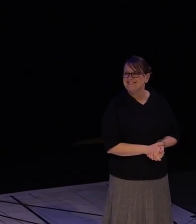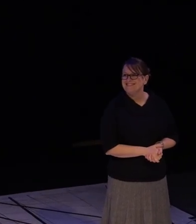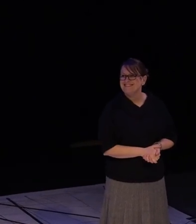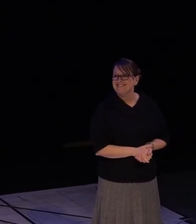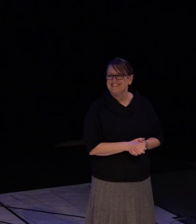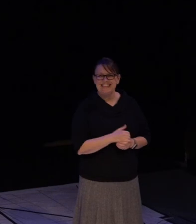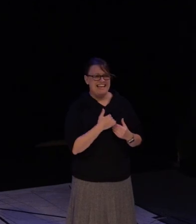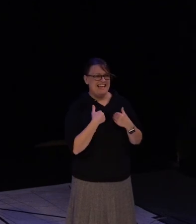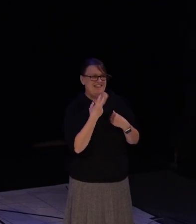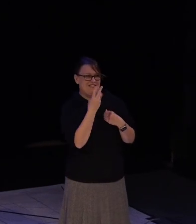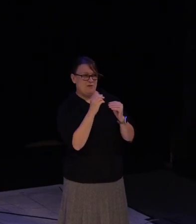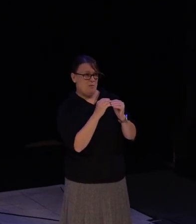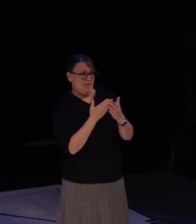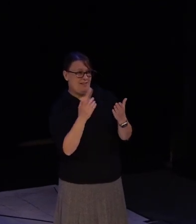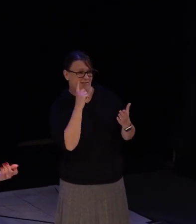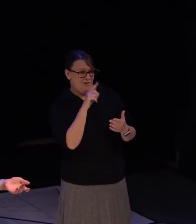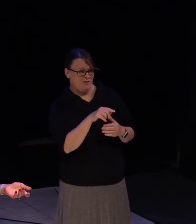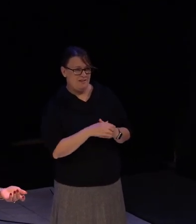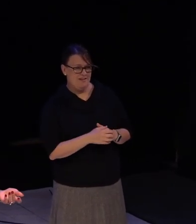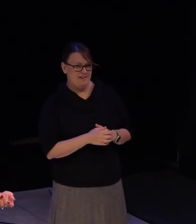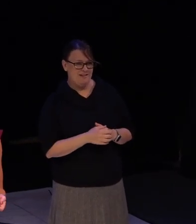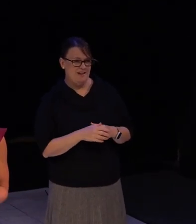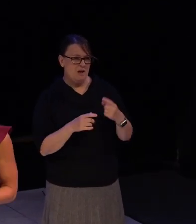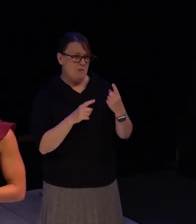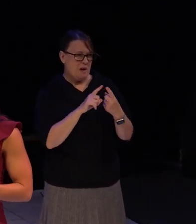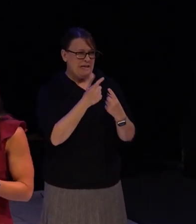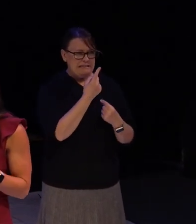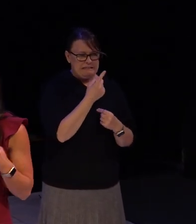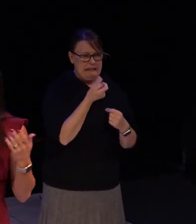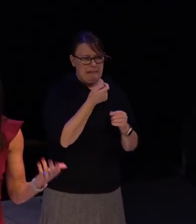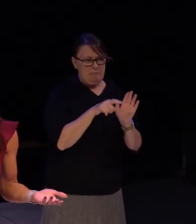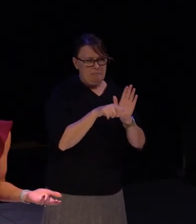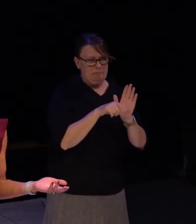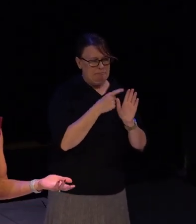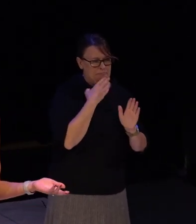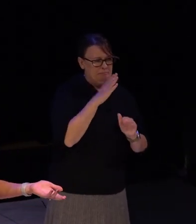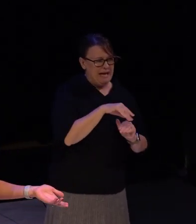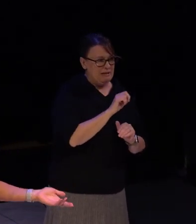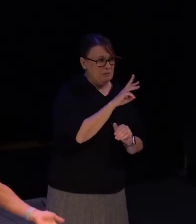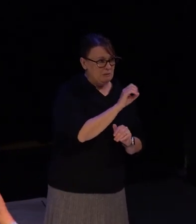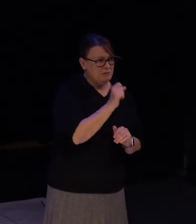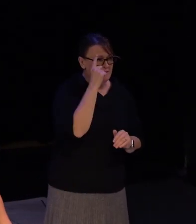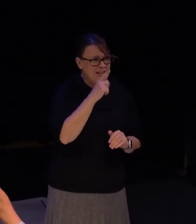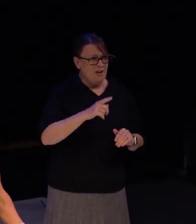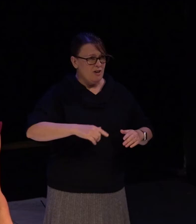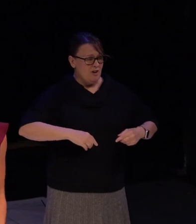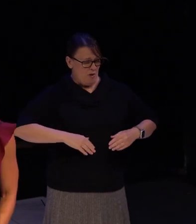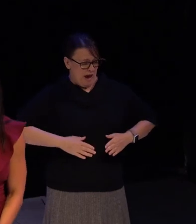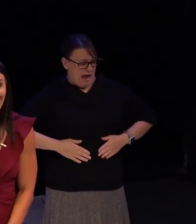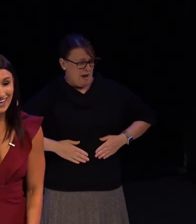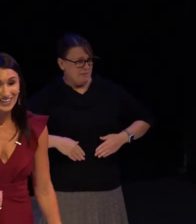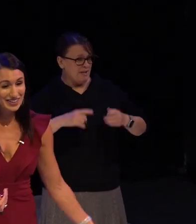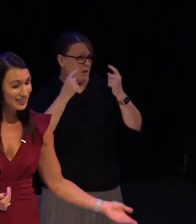I have two more things for you. One is a bit of bad news. Your abs and your eyes are not connected.